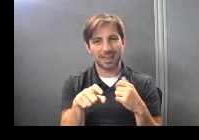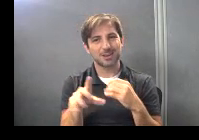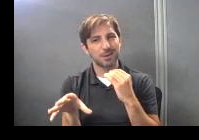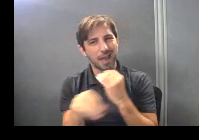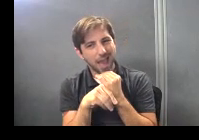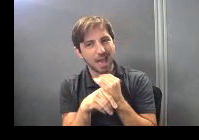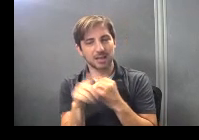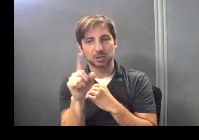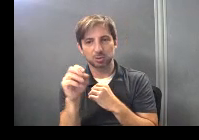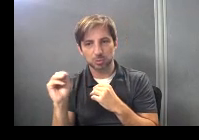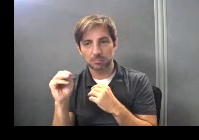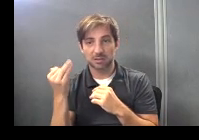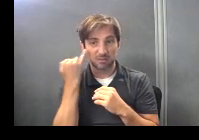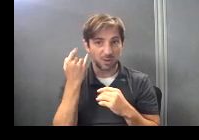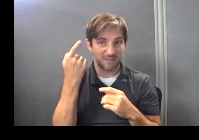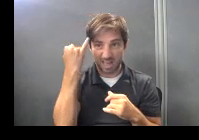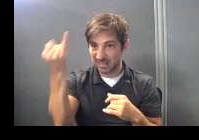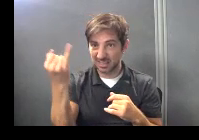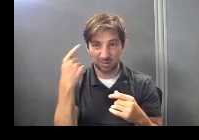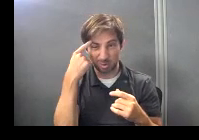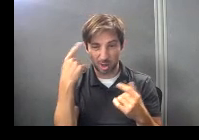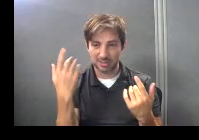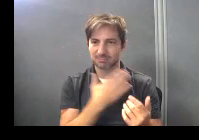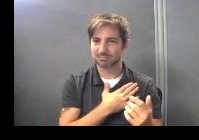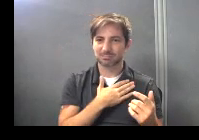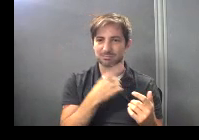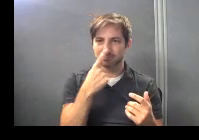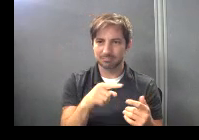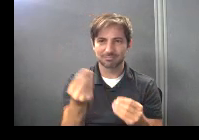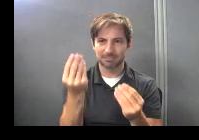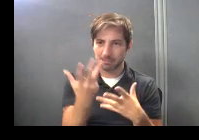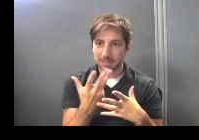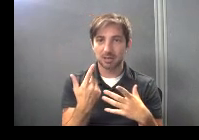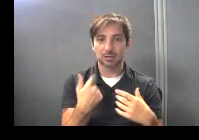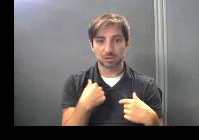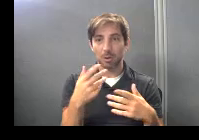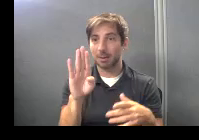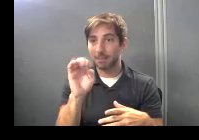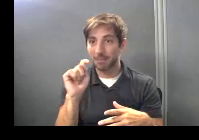IF ANYONE HAS THOUGHTS ON THAT, LET ME KNOW. OTHERWISE, WE'LL LET BETH GET OUT OF HERE.